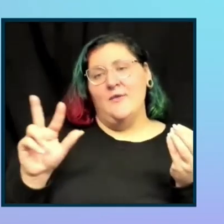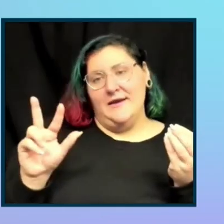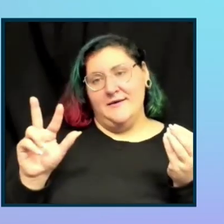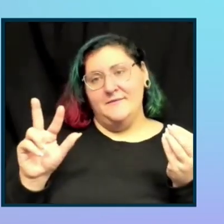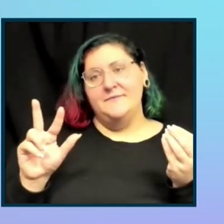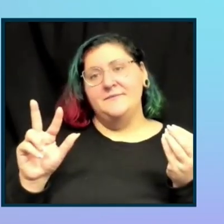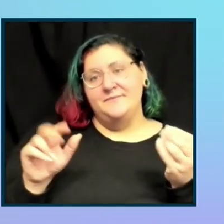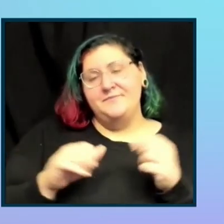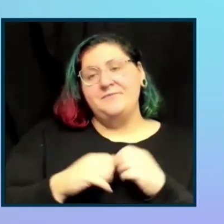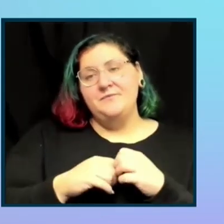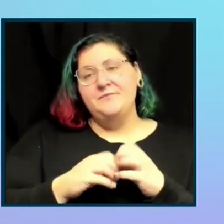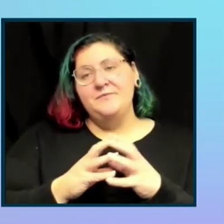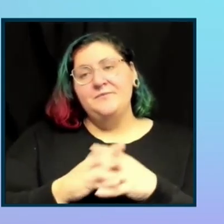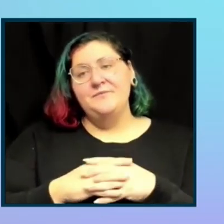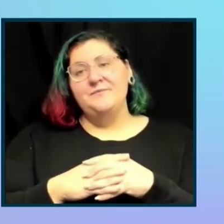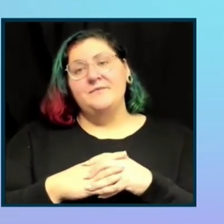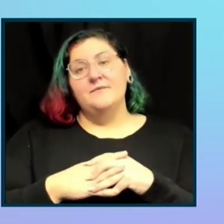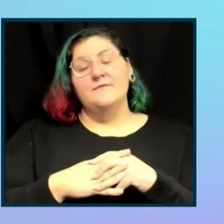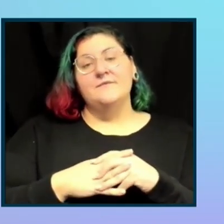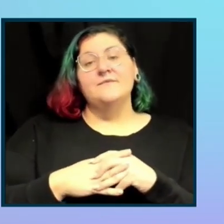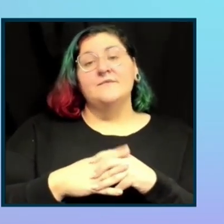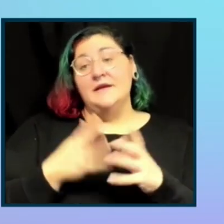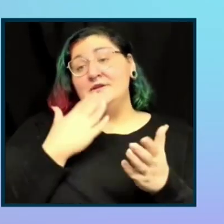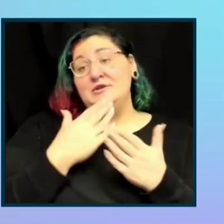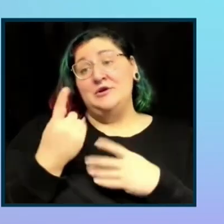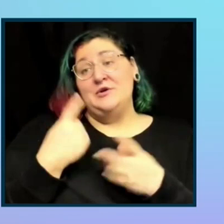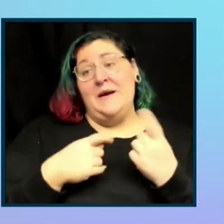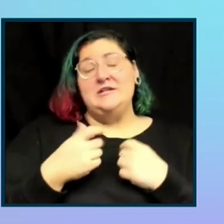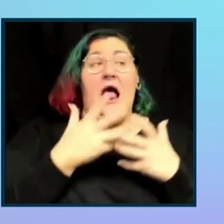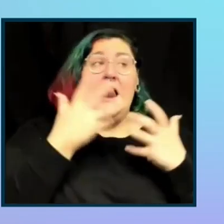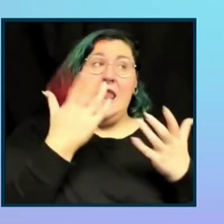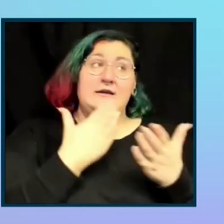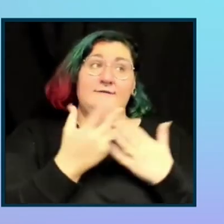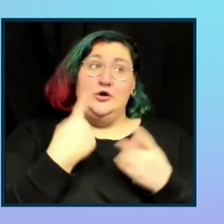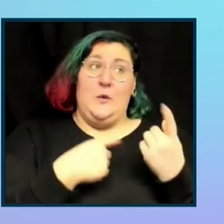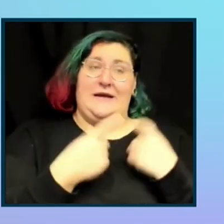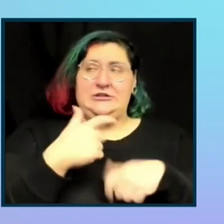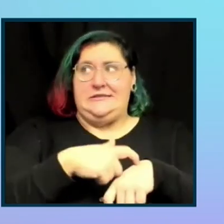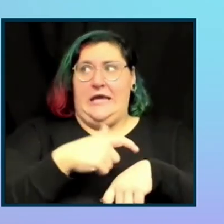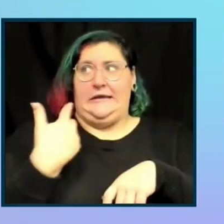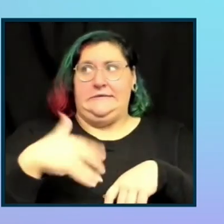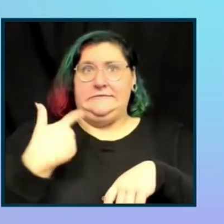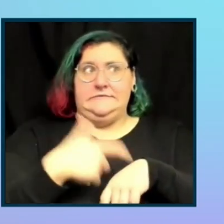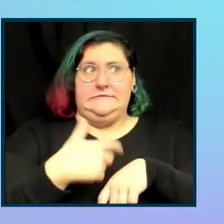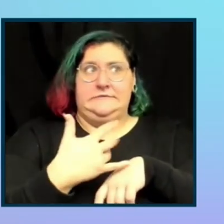Great, a good question, yeah But yeah, we've got a lot of good ones. I'm getting nervous on time. Let's see how many we can get through.